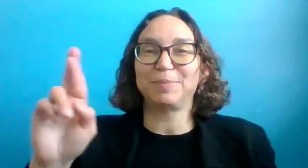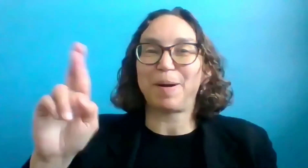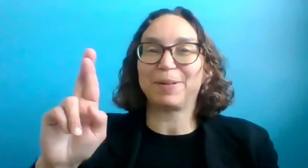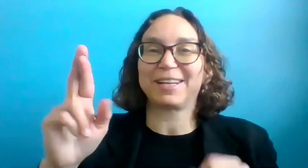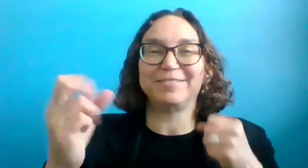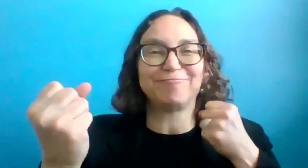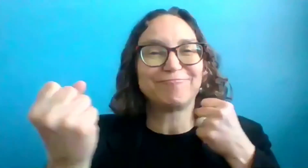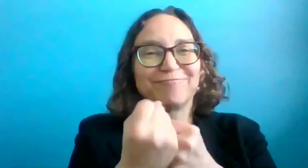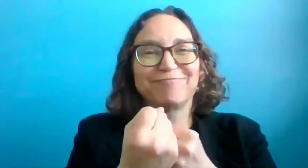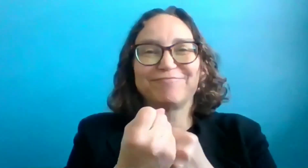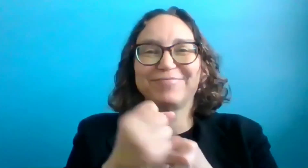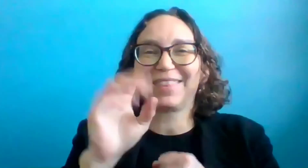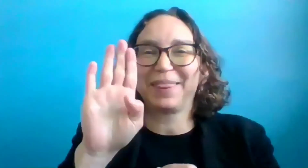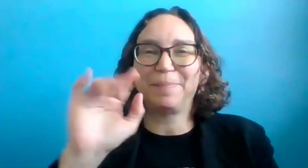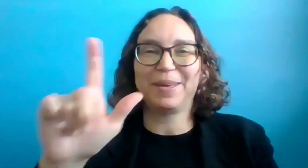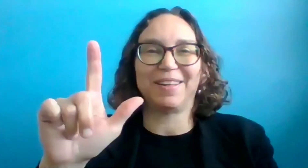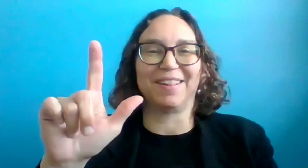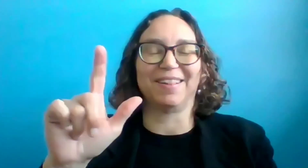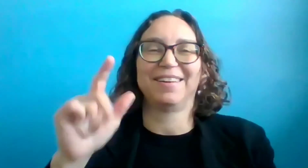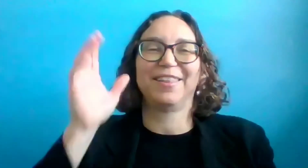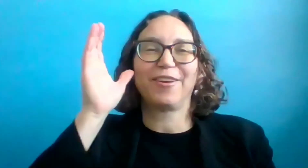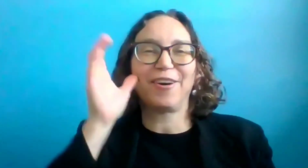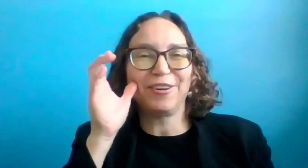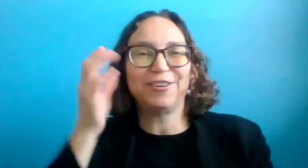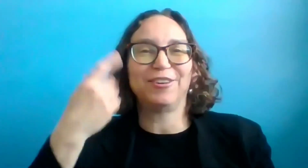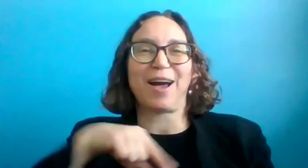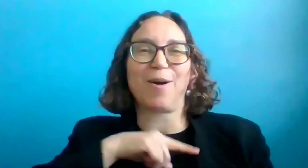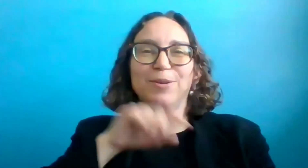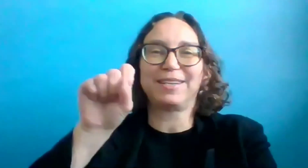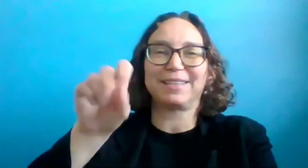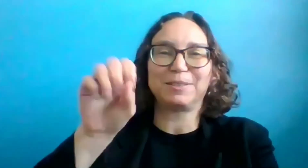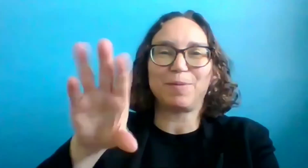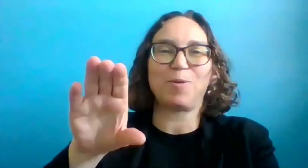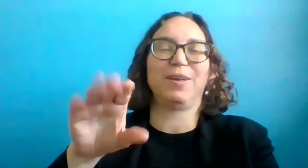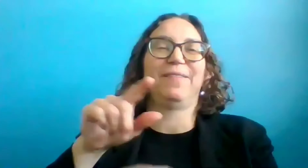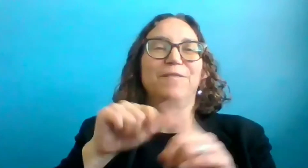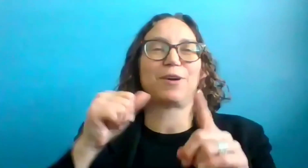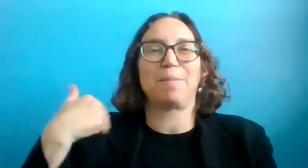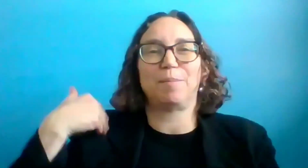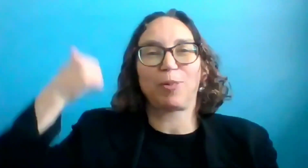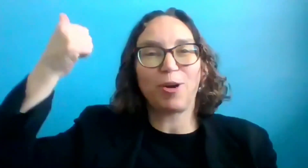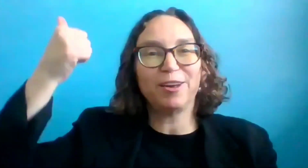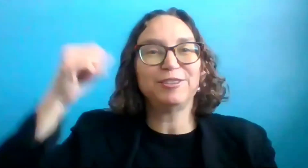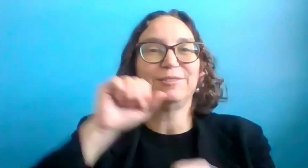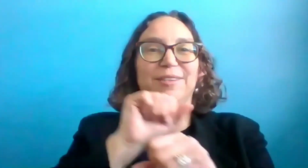The legislators on both sides of the aisle, Democrats and Republicans, supported our bill.